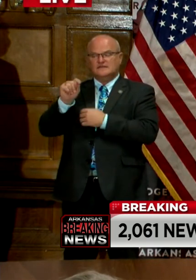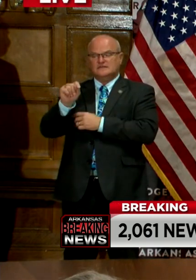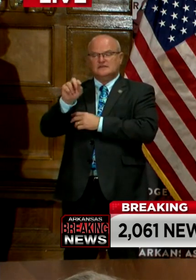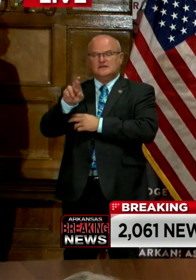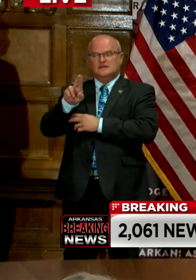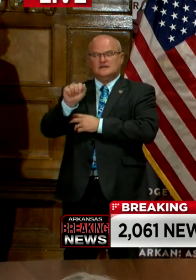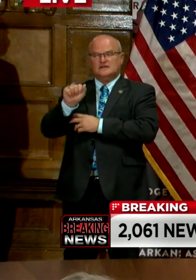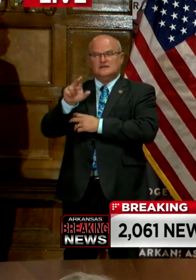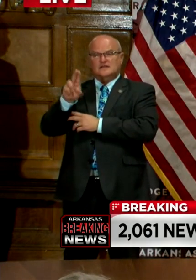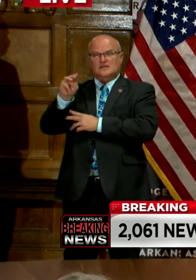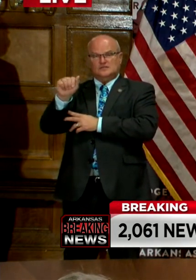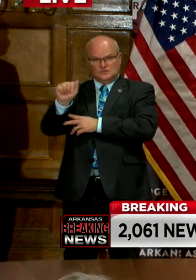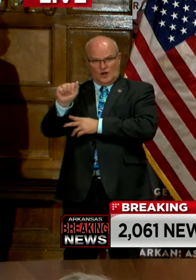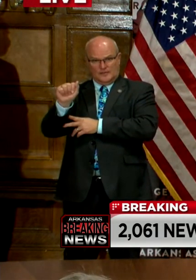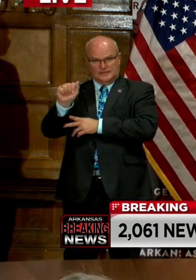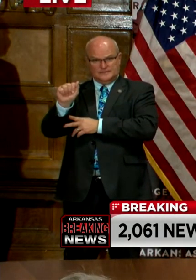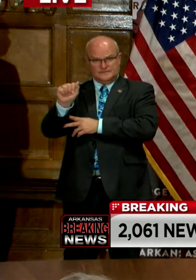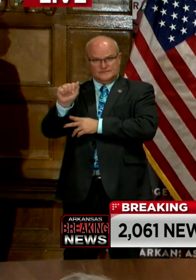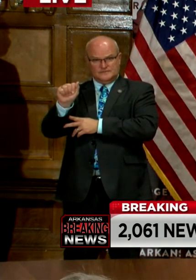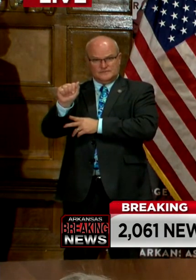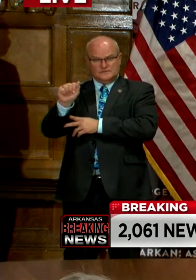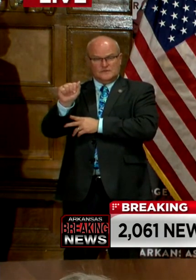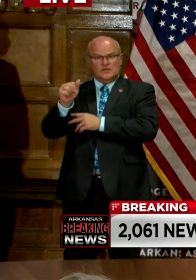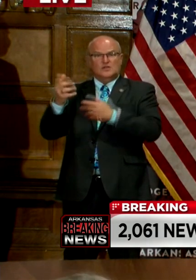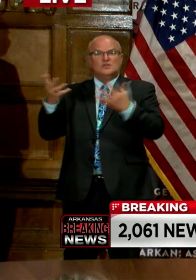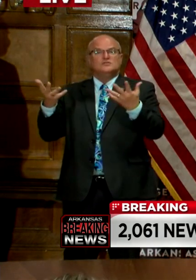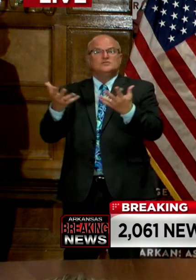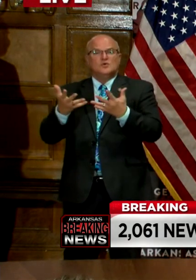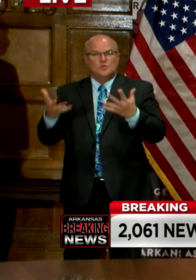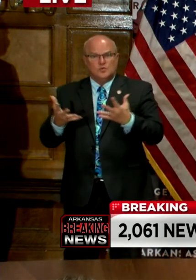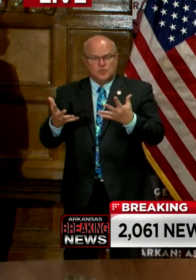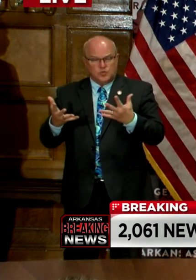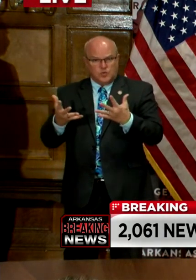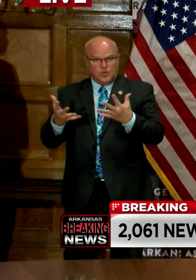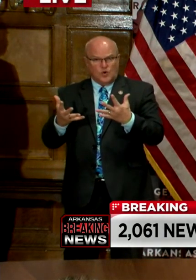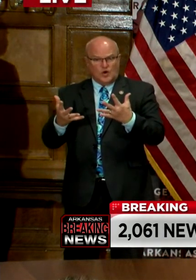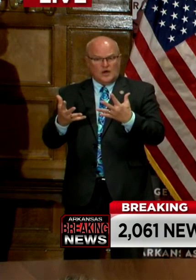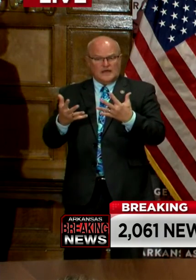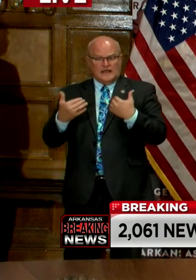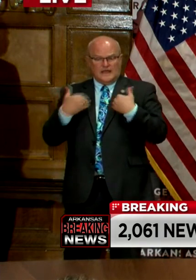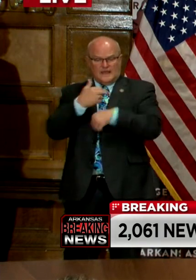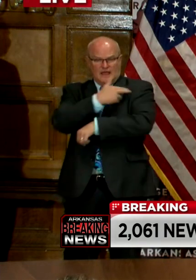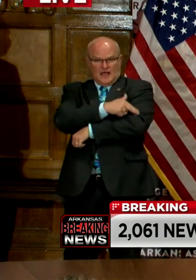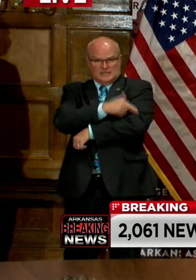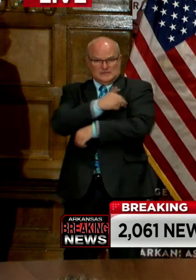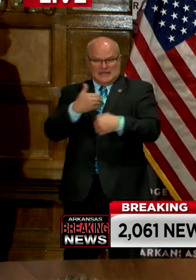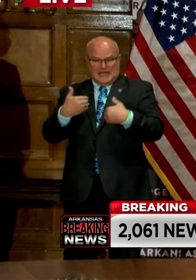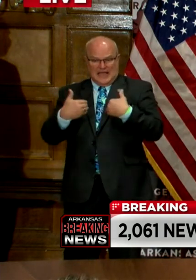IT ASSESSES RESOURCES AVAILABLE FOR INDIVIDUALS WHO HAVE BEEN SUBJECTED TO TRAUMA.